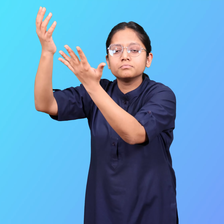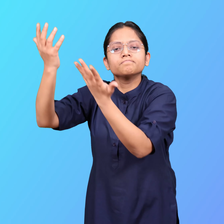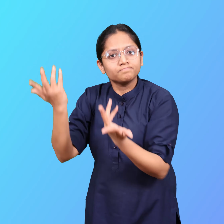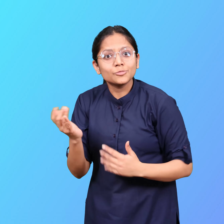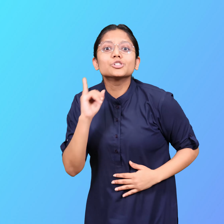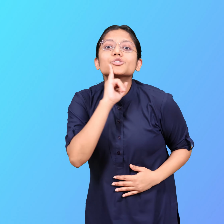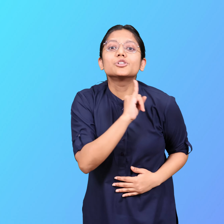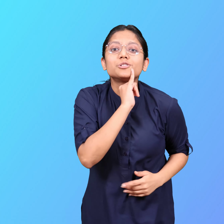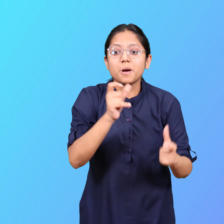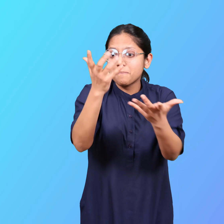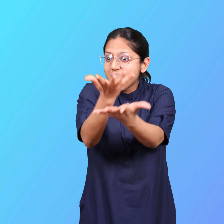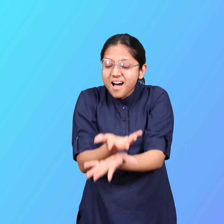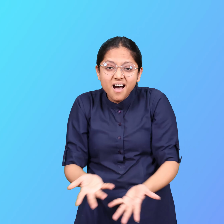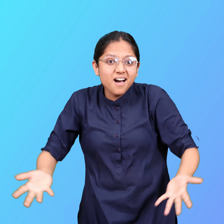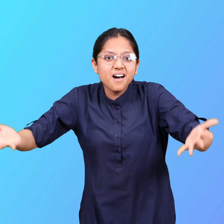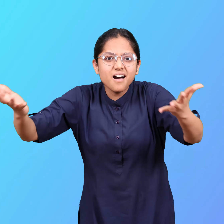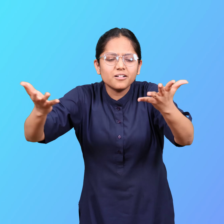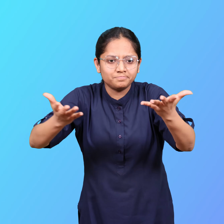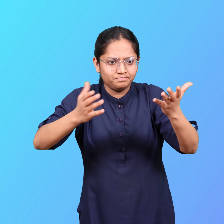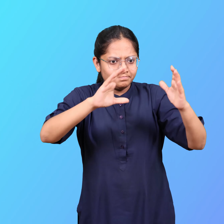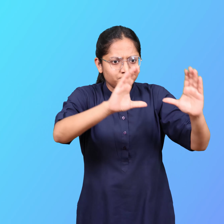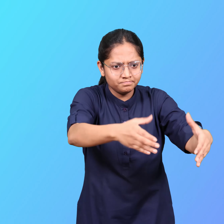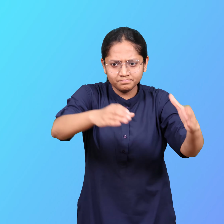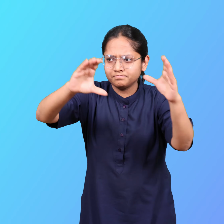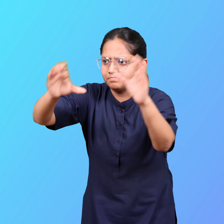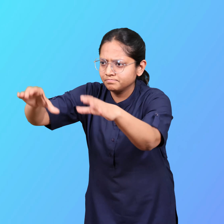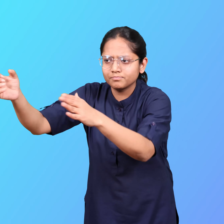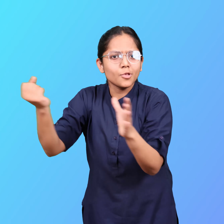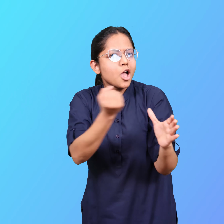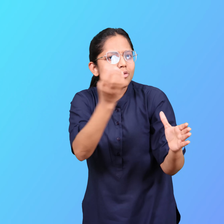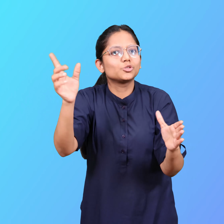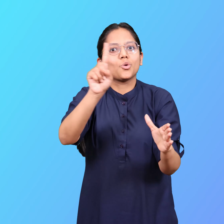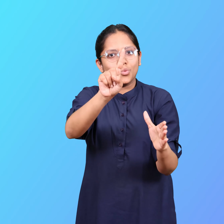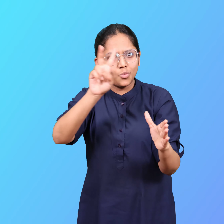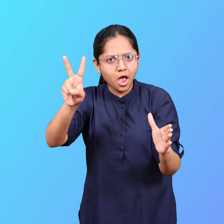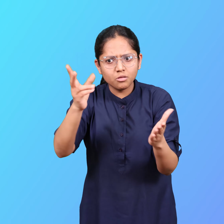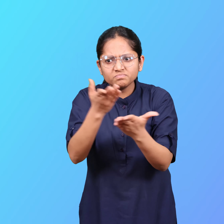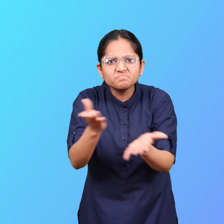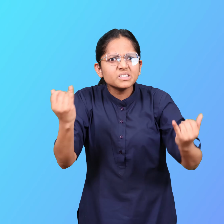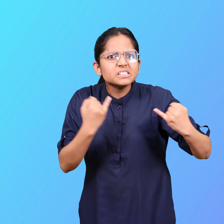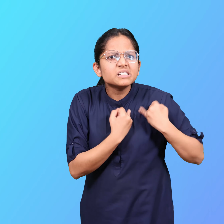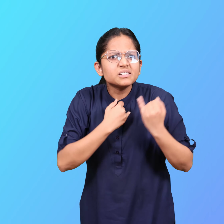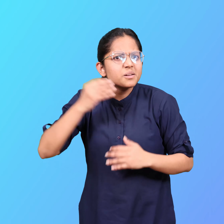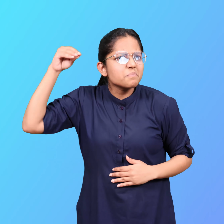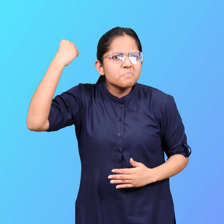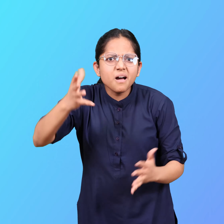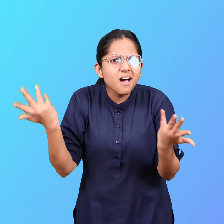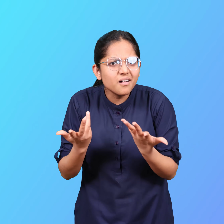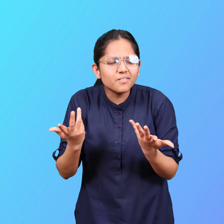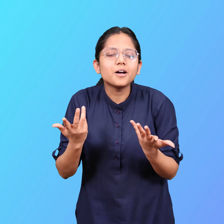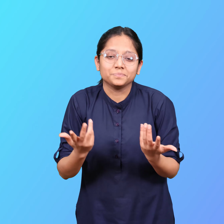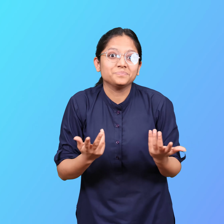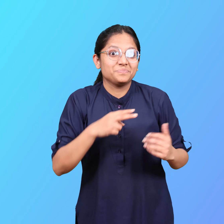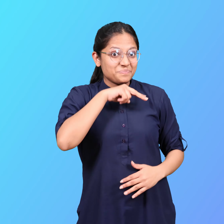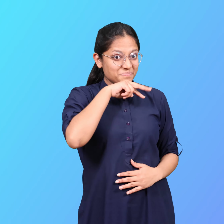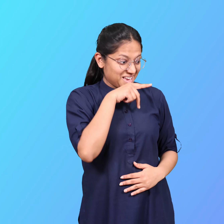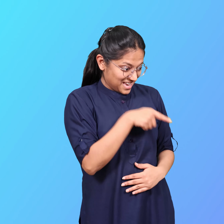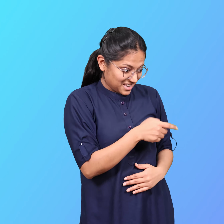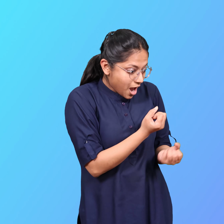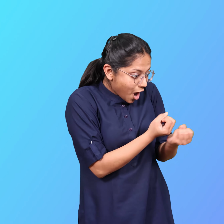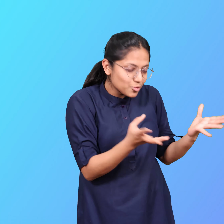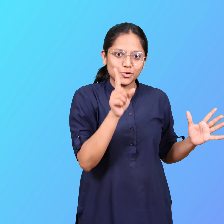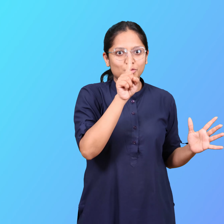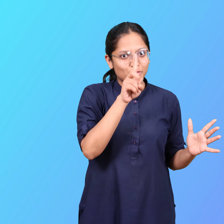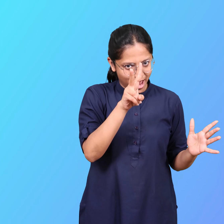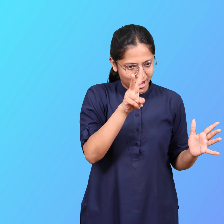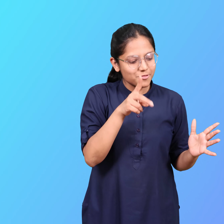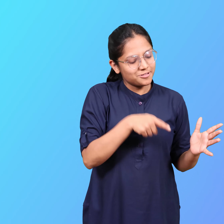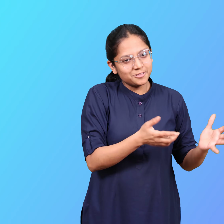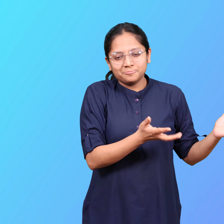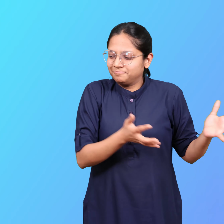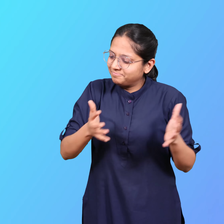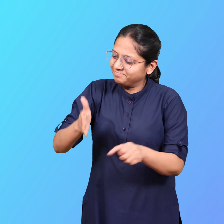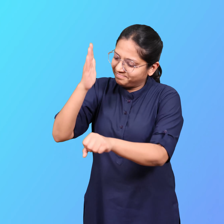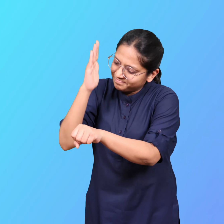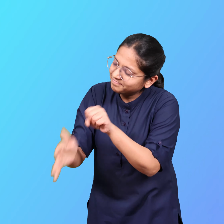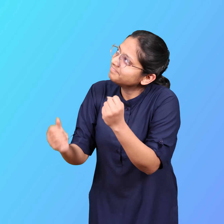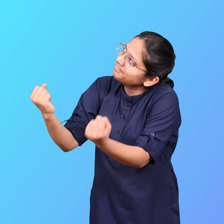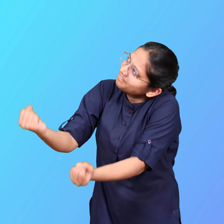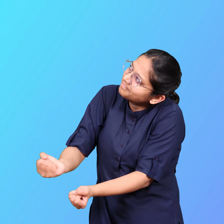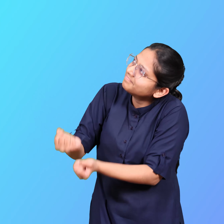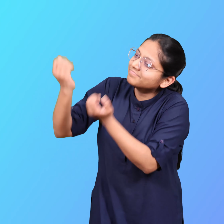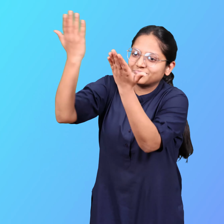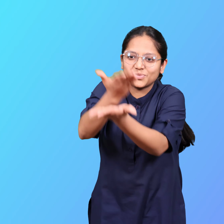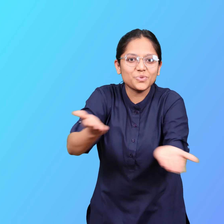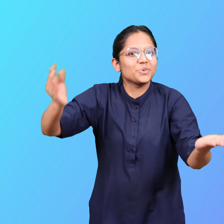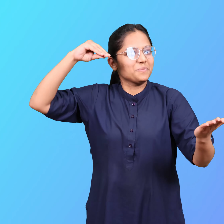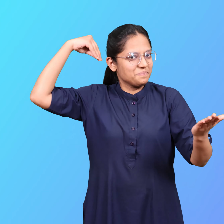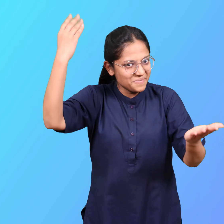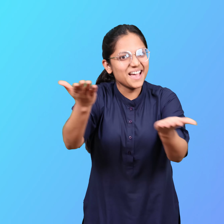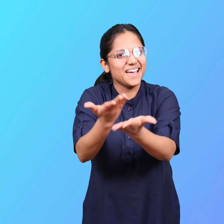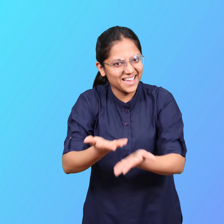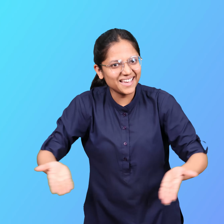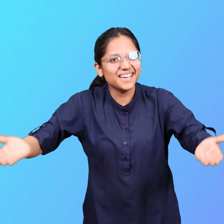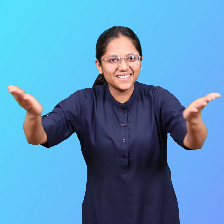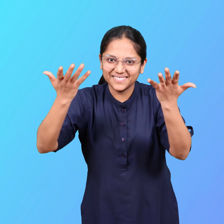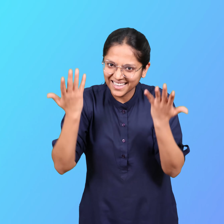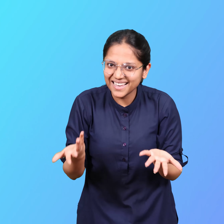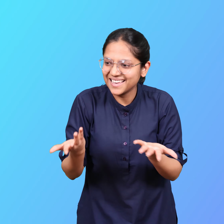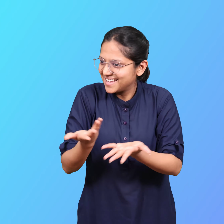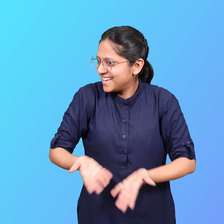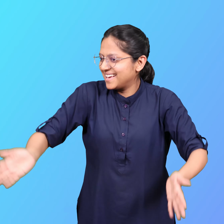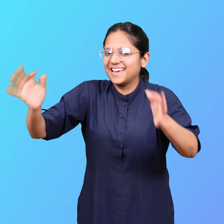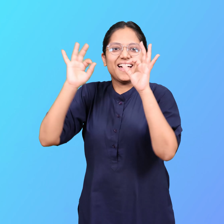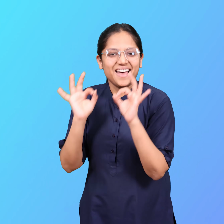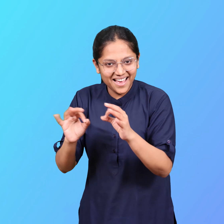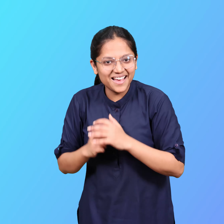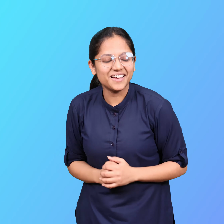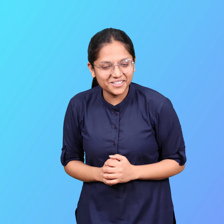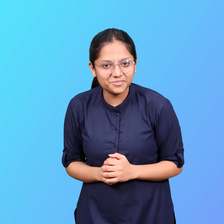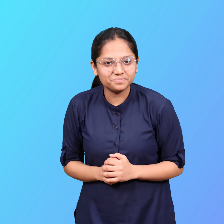And they offered twelve male goats for all Israel for a sin offering. That is one goat for each of the twelve tribes of Israel.